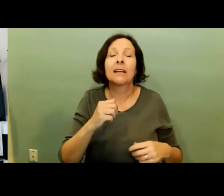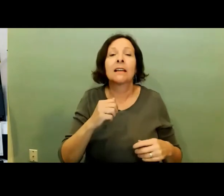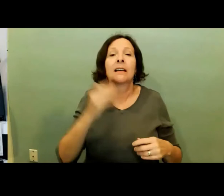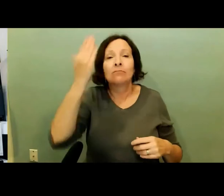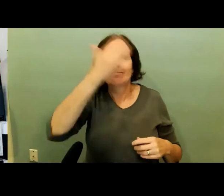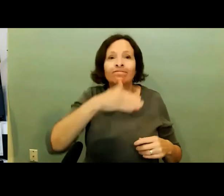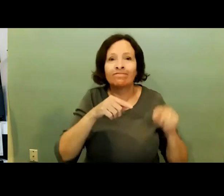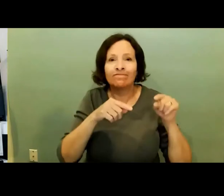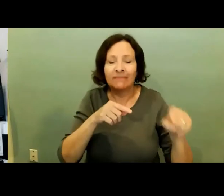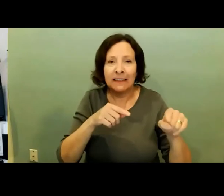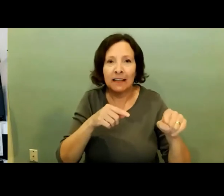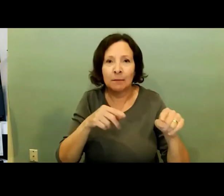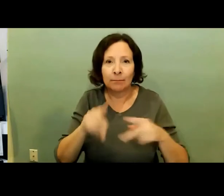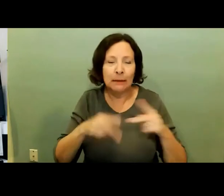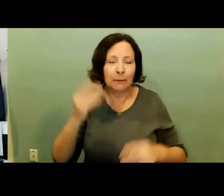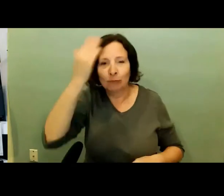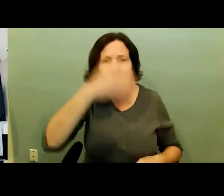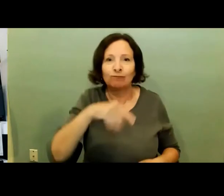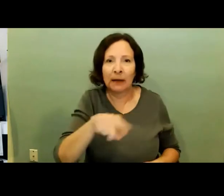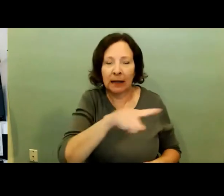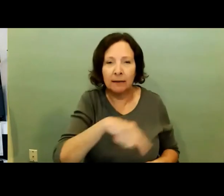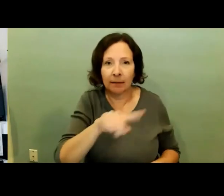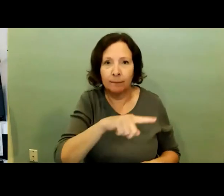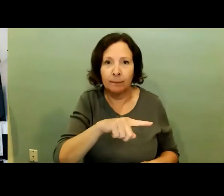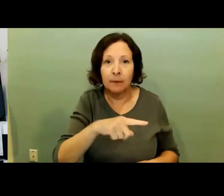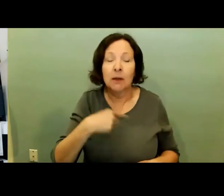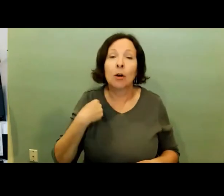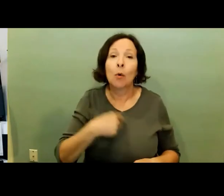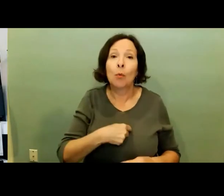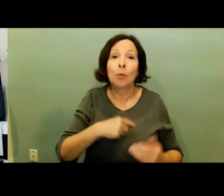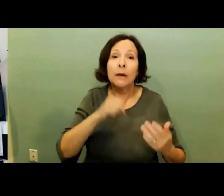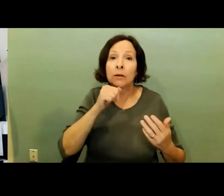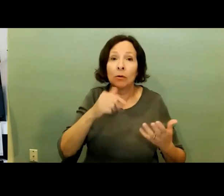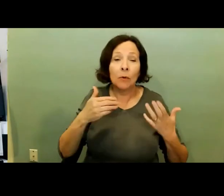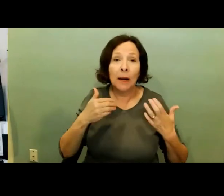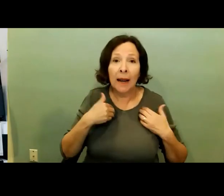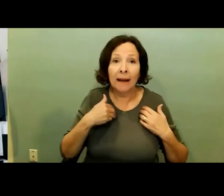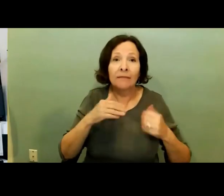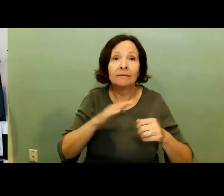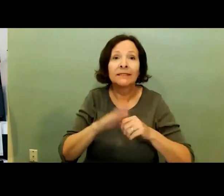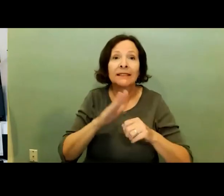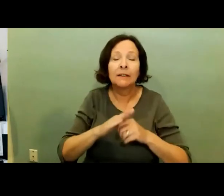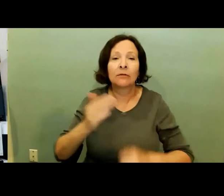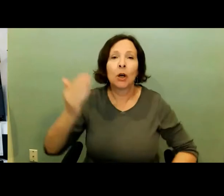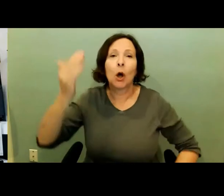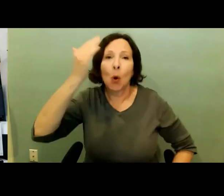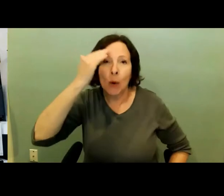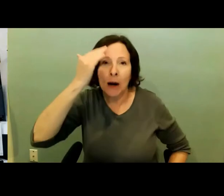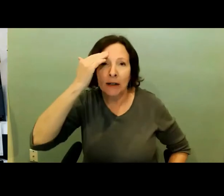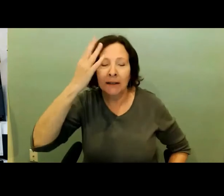the lack of awareness and invisibility. Those are their words. A common theme and focus groups